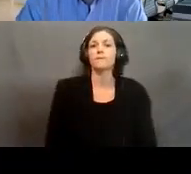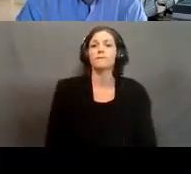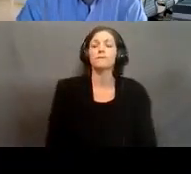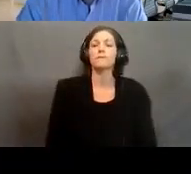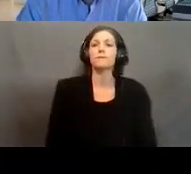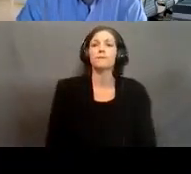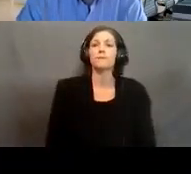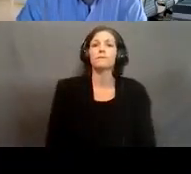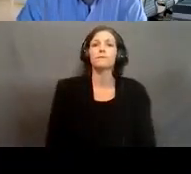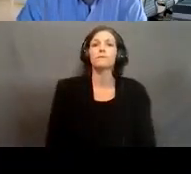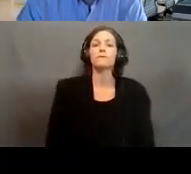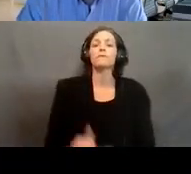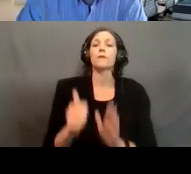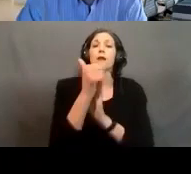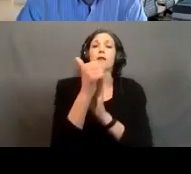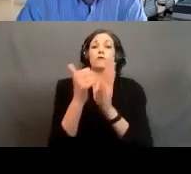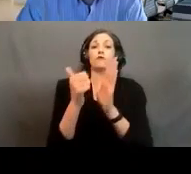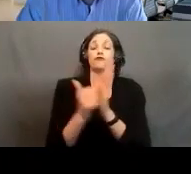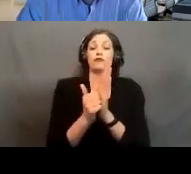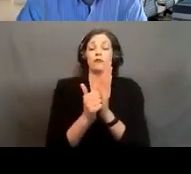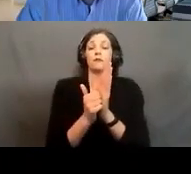The agenda that has just 12:12:02 been shared